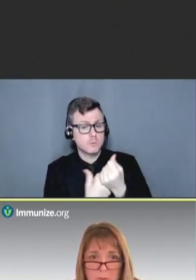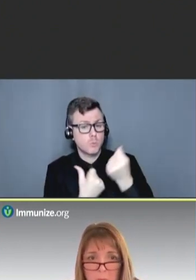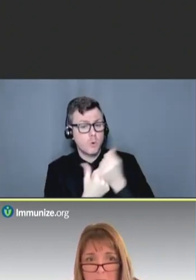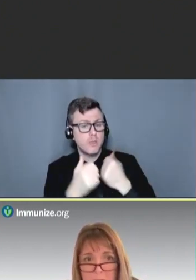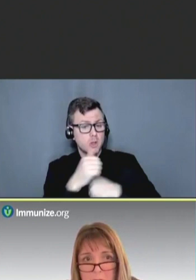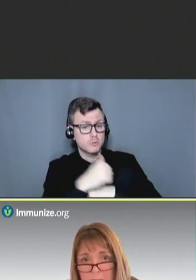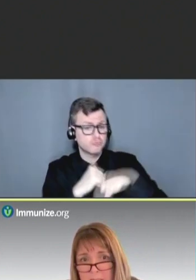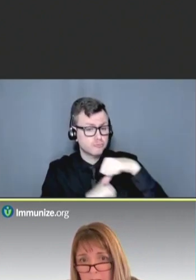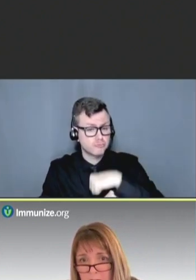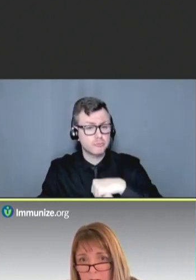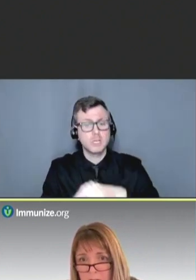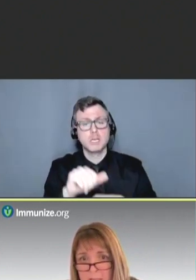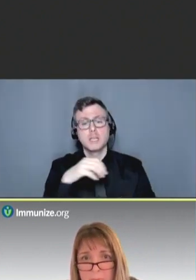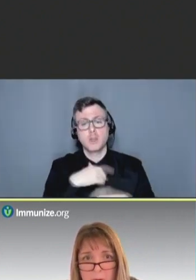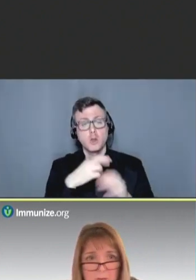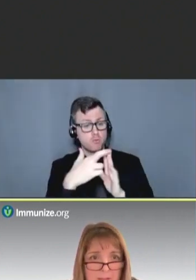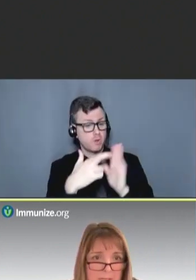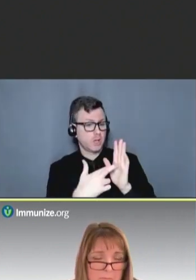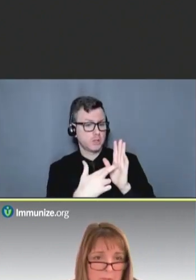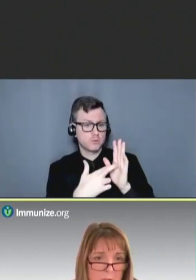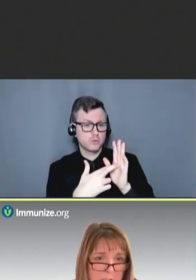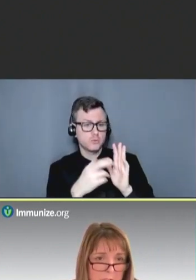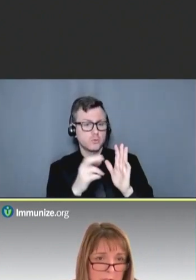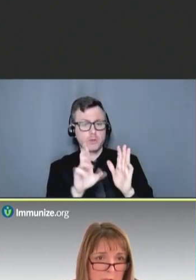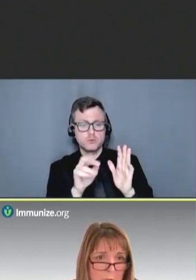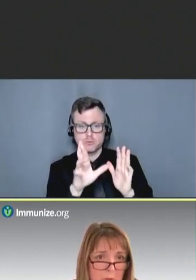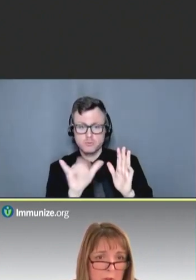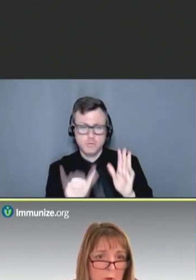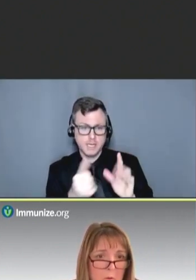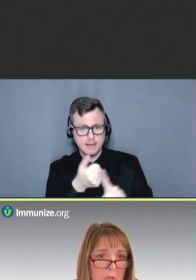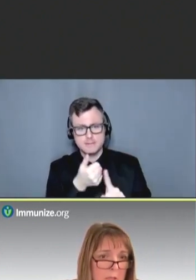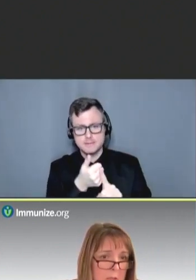The registries are a key part of that infrastructure, as you all know.